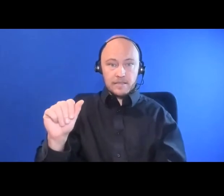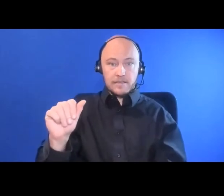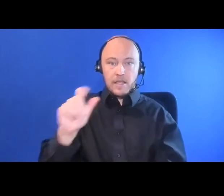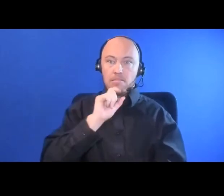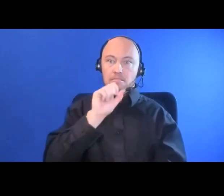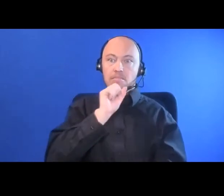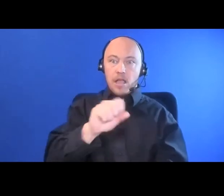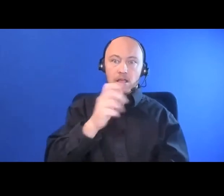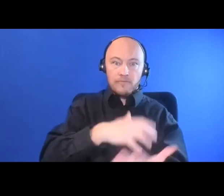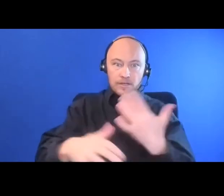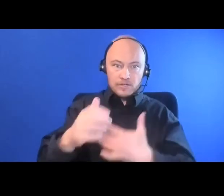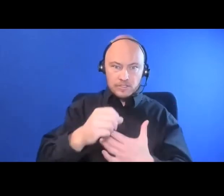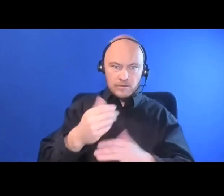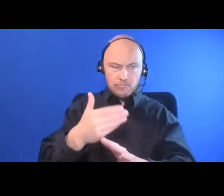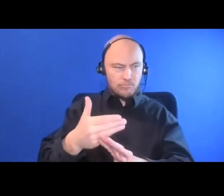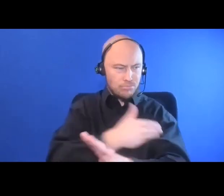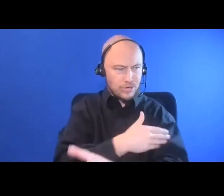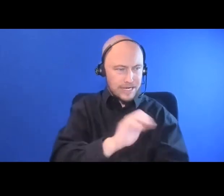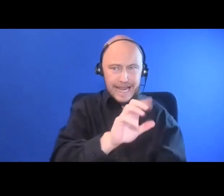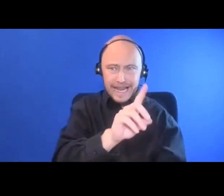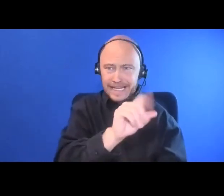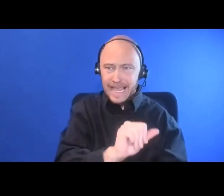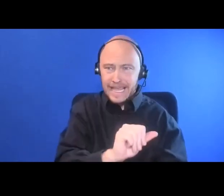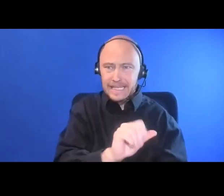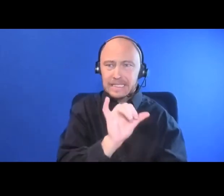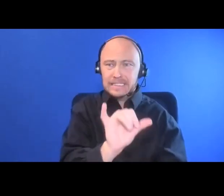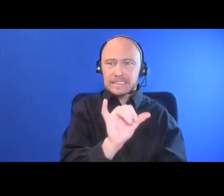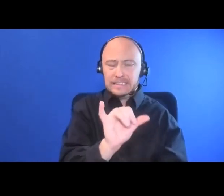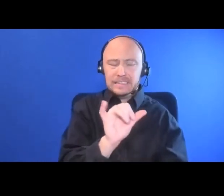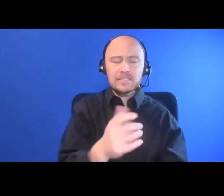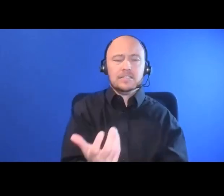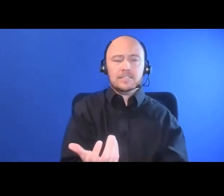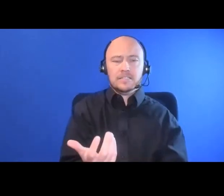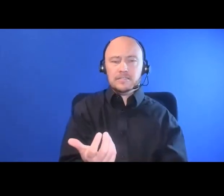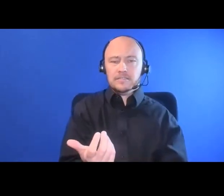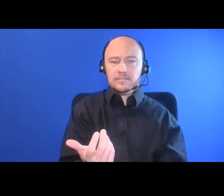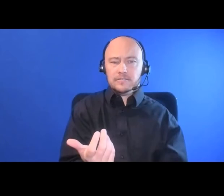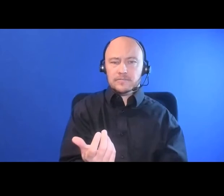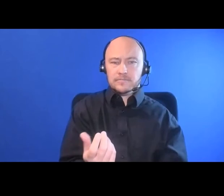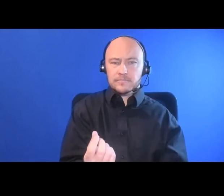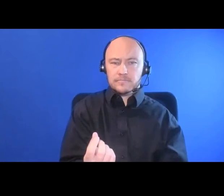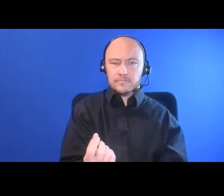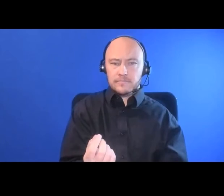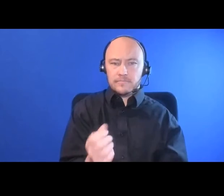"There was a pre ADA?" 'Cause I love that perspective.